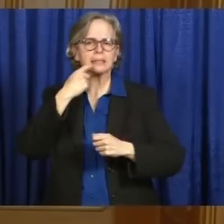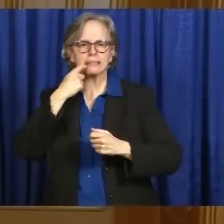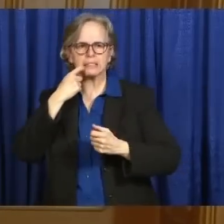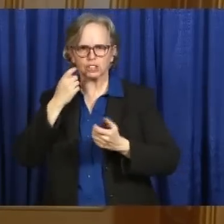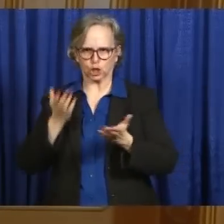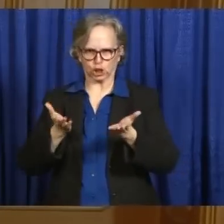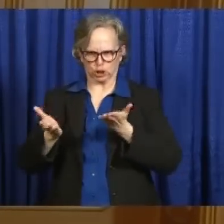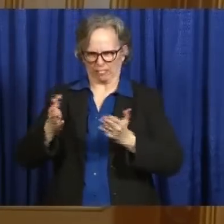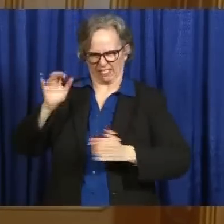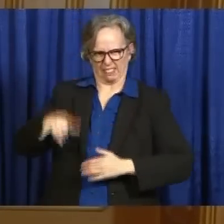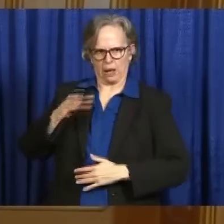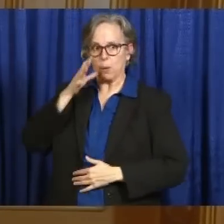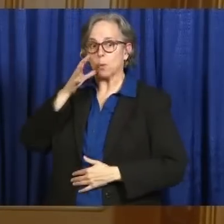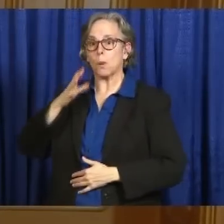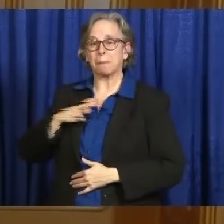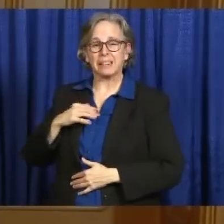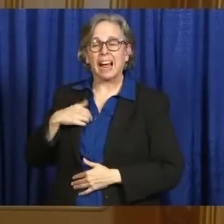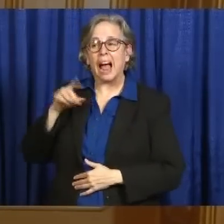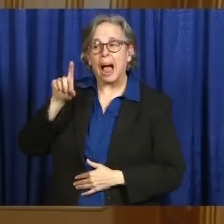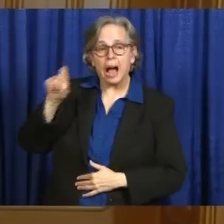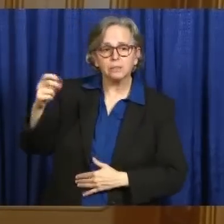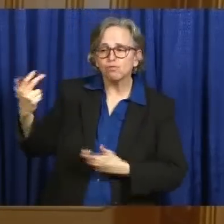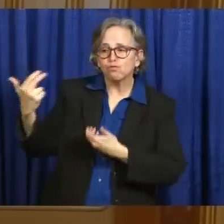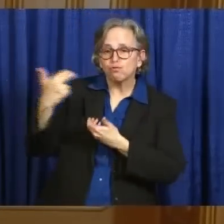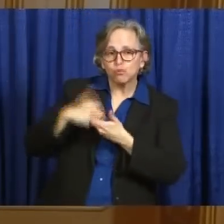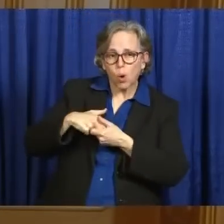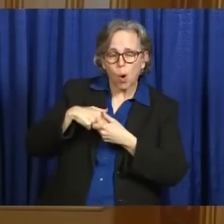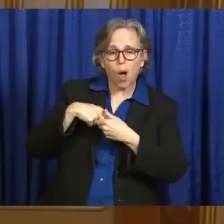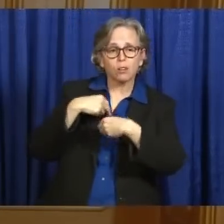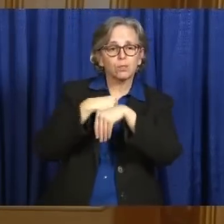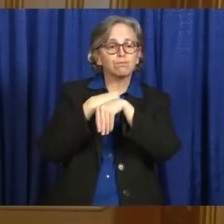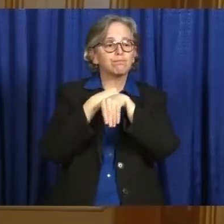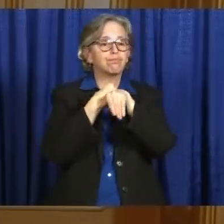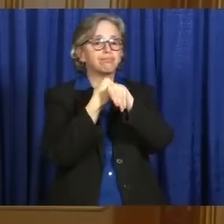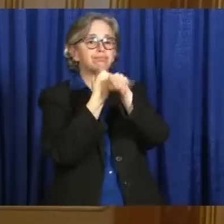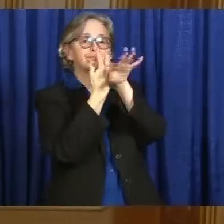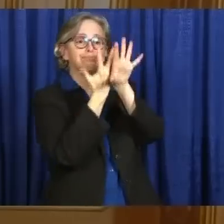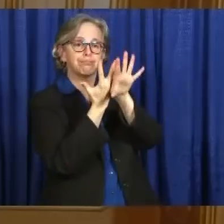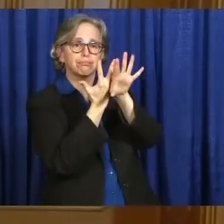CONCERNS ALL OF US. I HAVE ASKED THE DIRECTOR OF MENTAL HEALTH AND ADDICTION SERVICES TO TALK